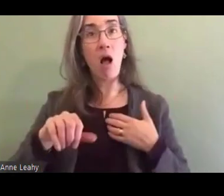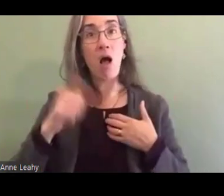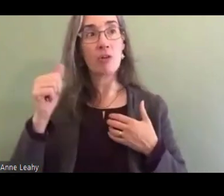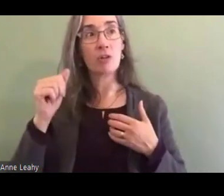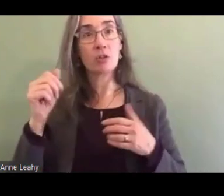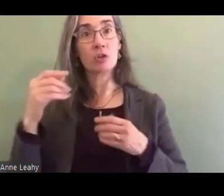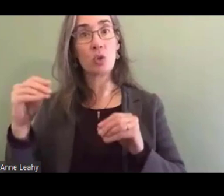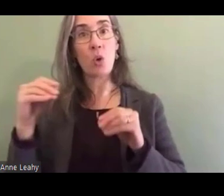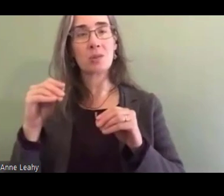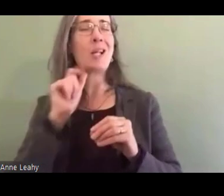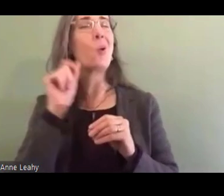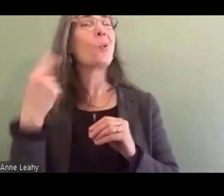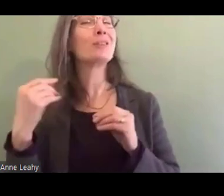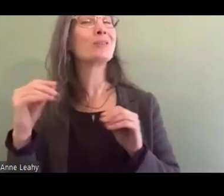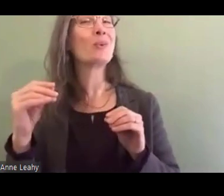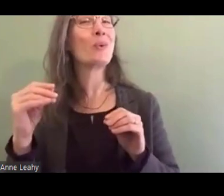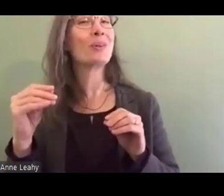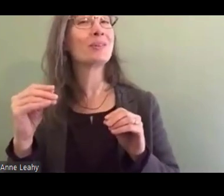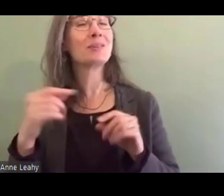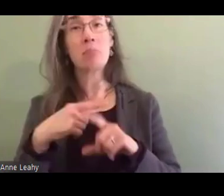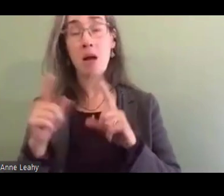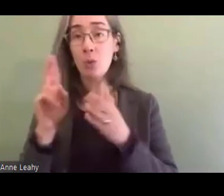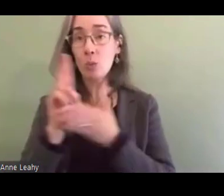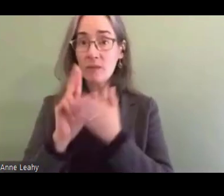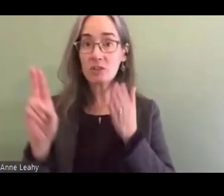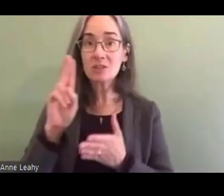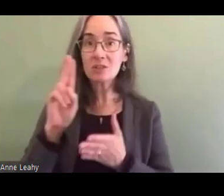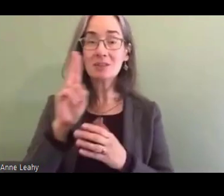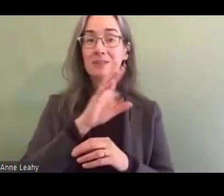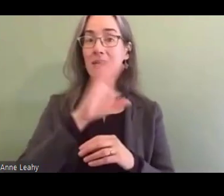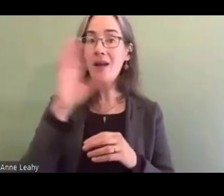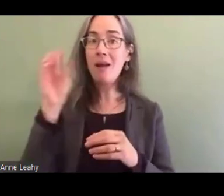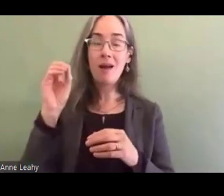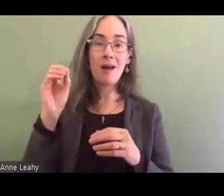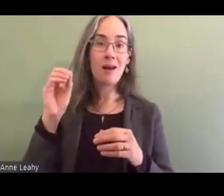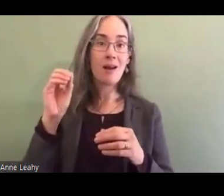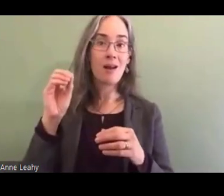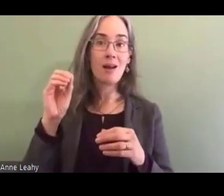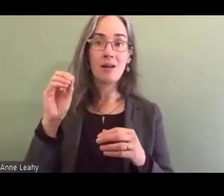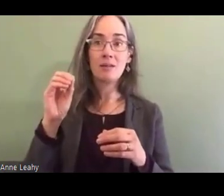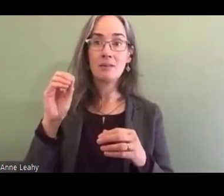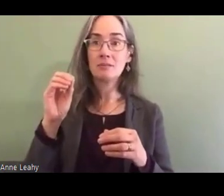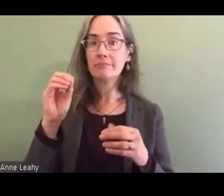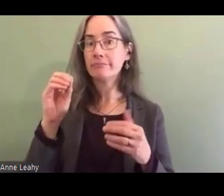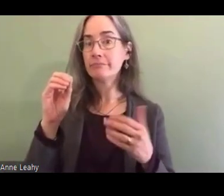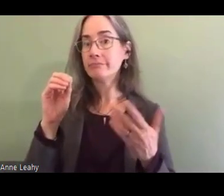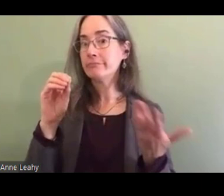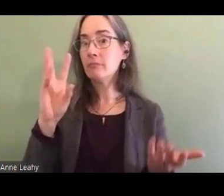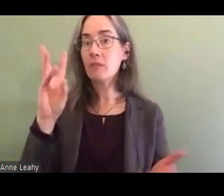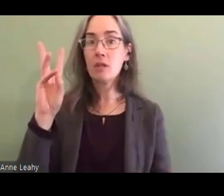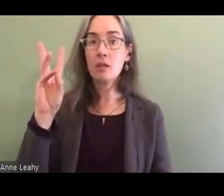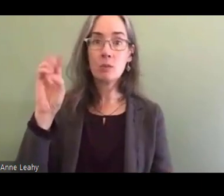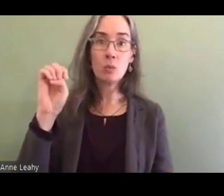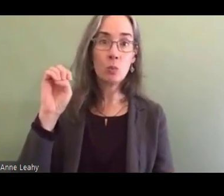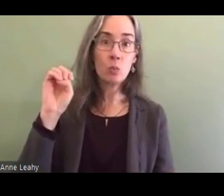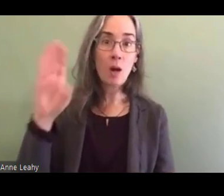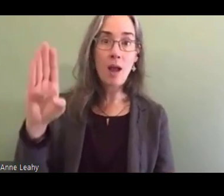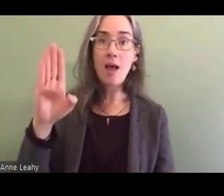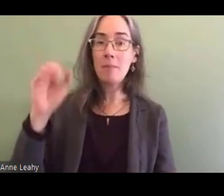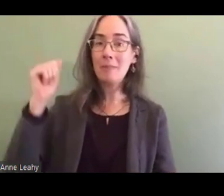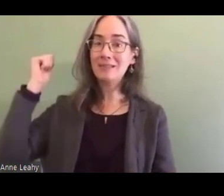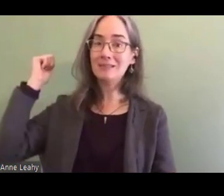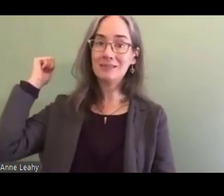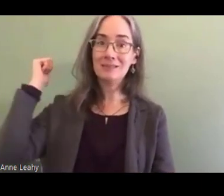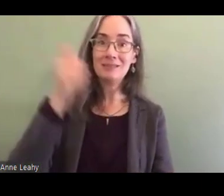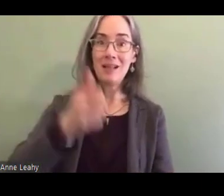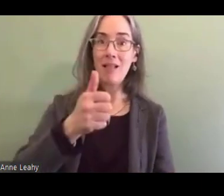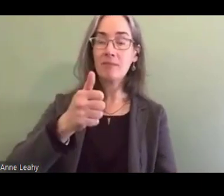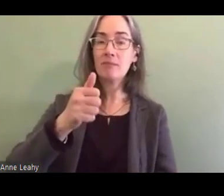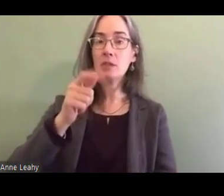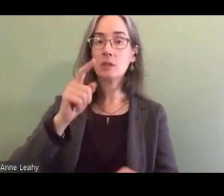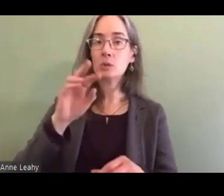‑‑ not only stores but universities, and the Web, in and of itself, to take notice.